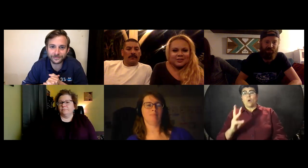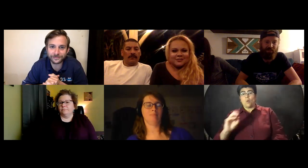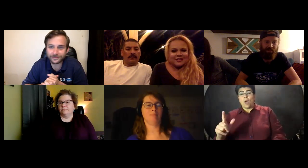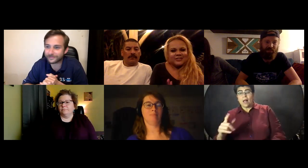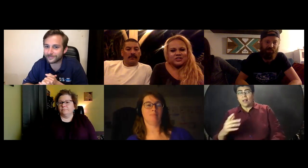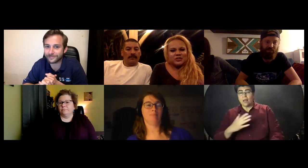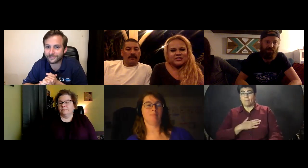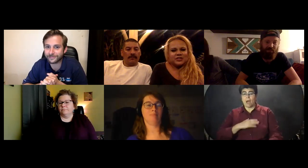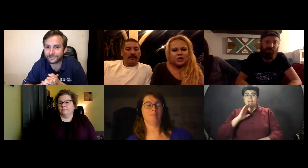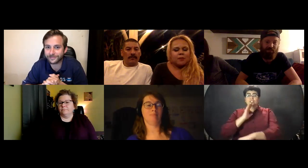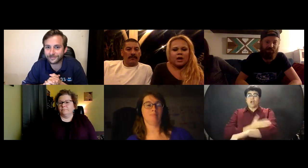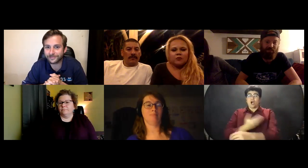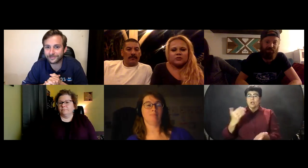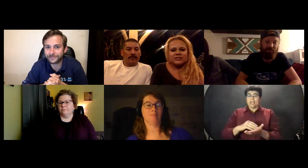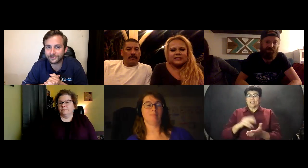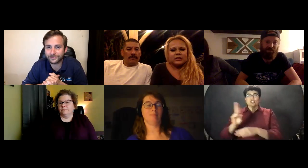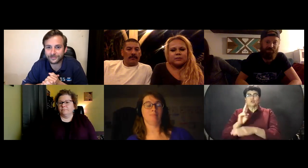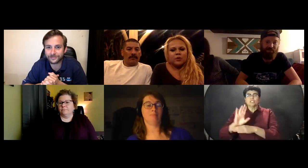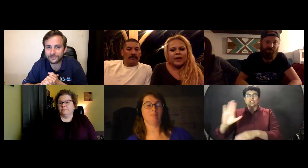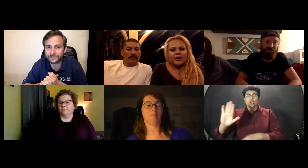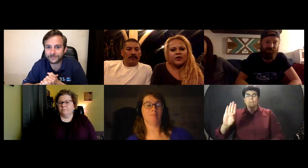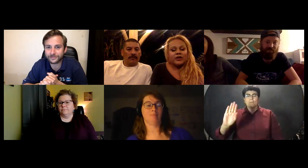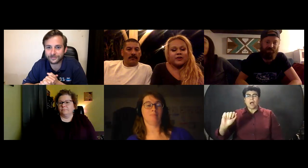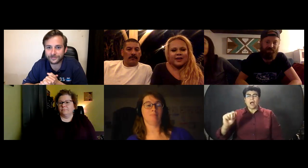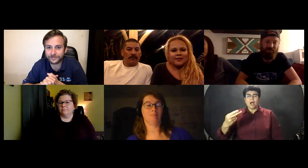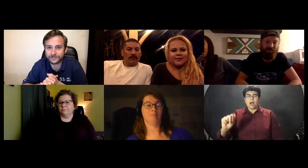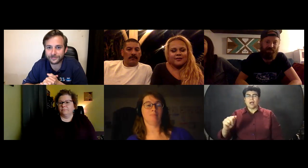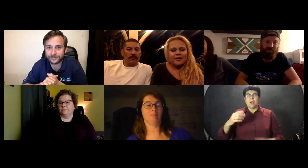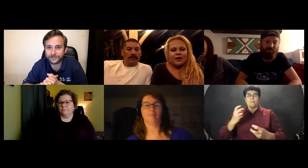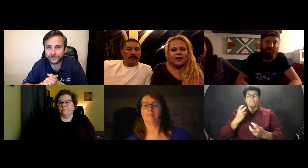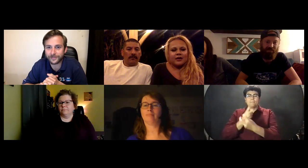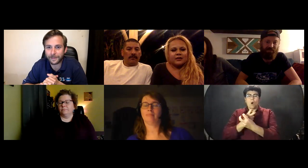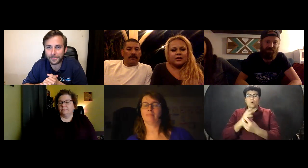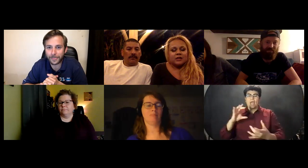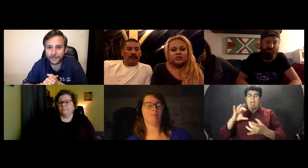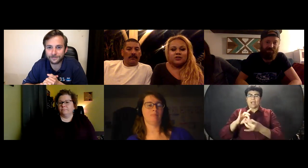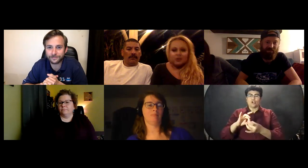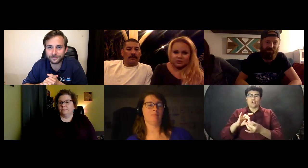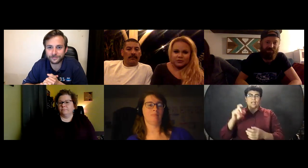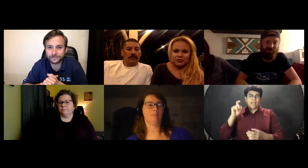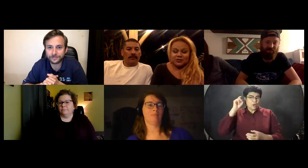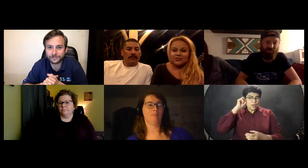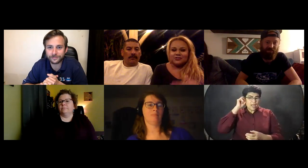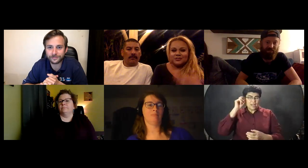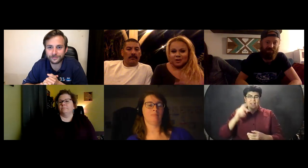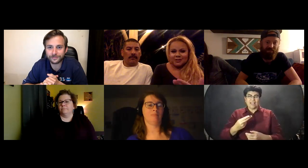again she uses her baha which is the bone anchored hearing aid